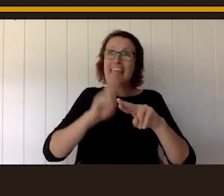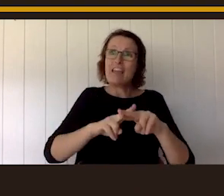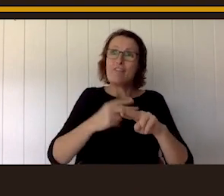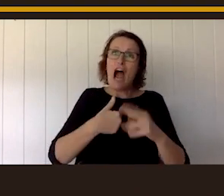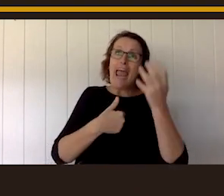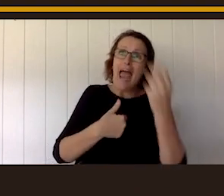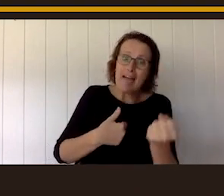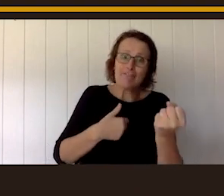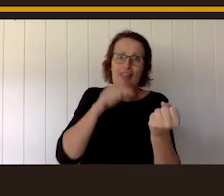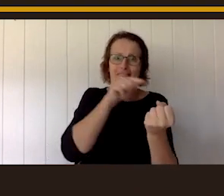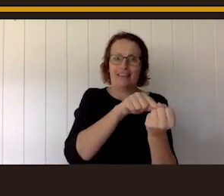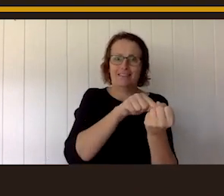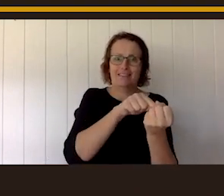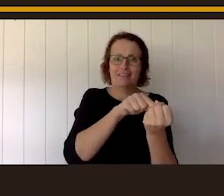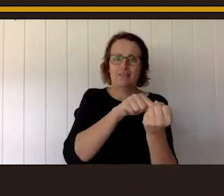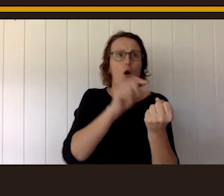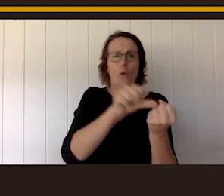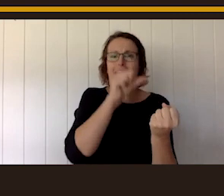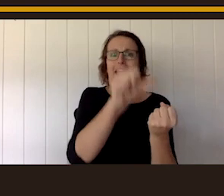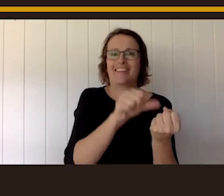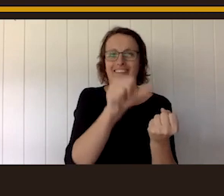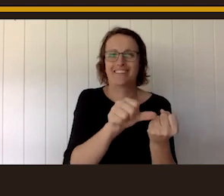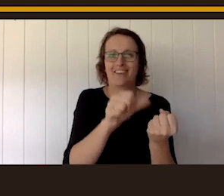only I have all the things that I'll need. Then I'll be able to do the